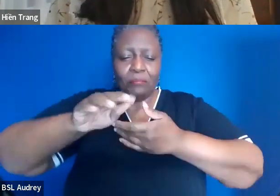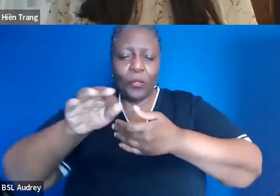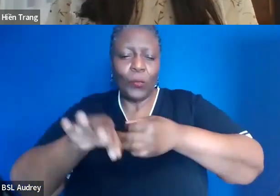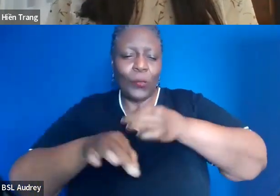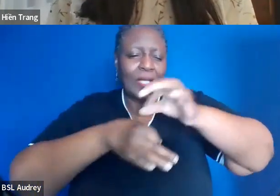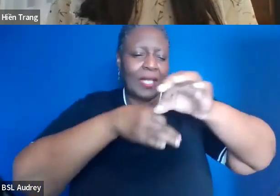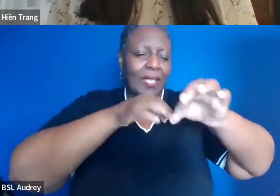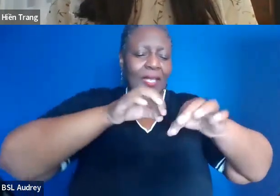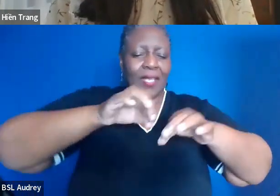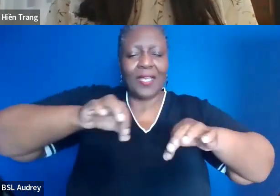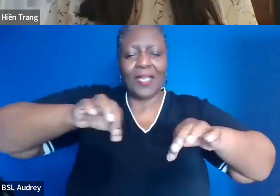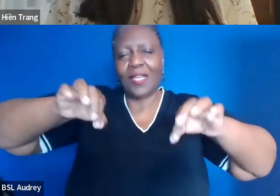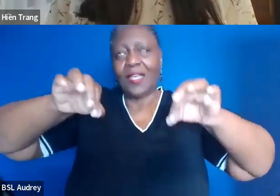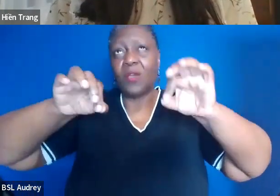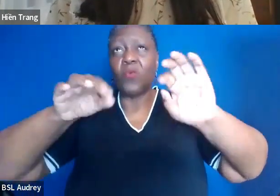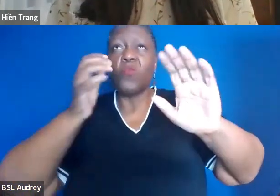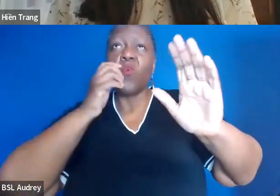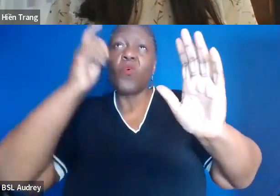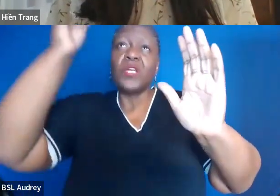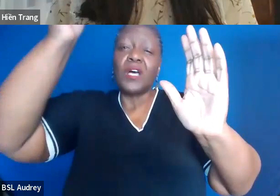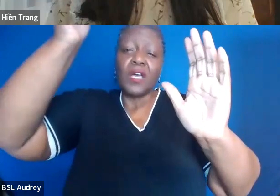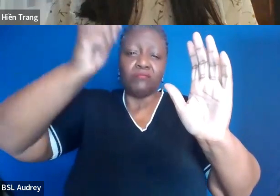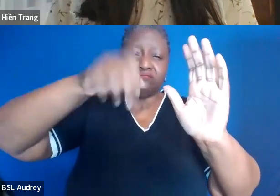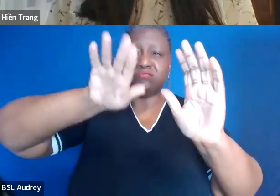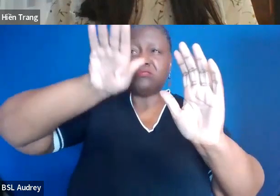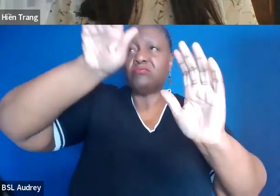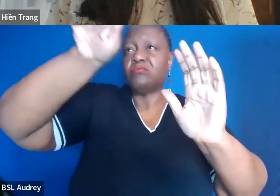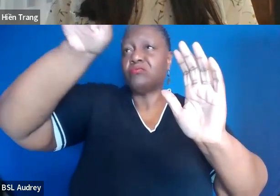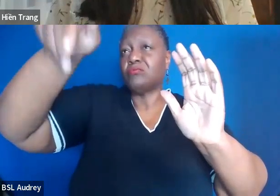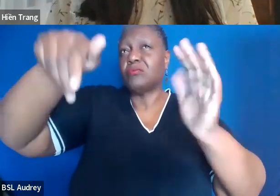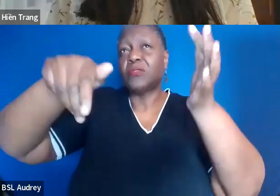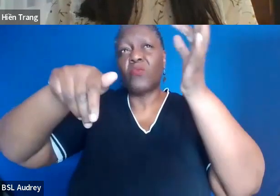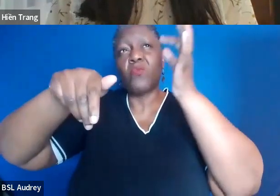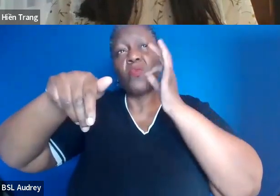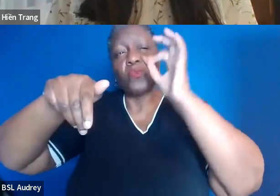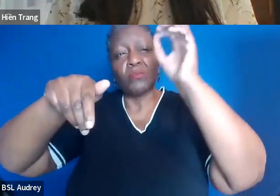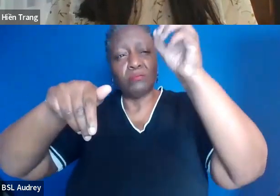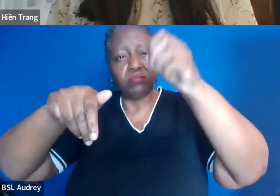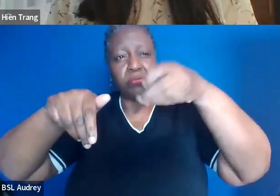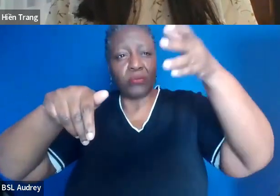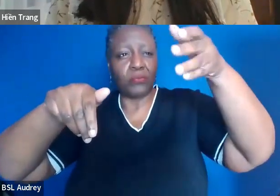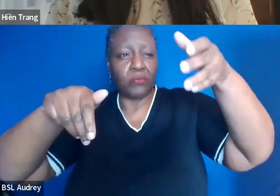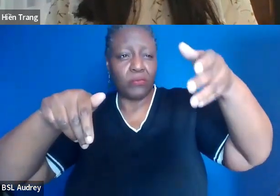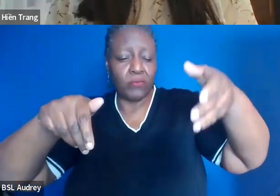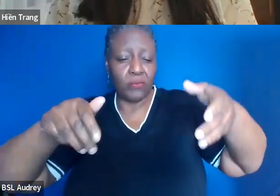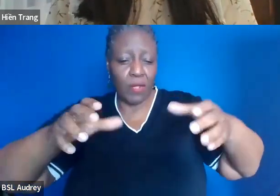Sweet drops of water splash and splatter The path leading in is beyond dark